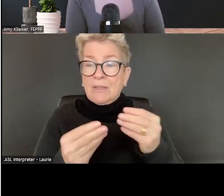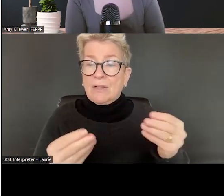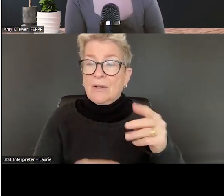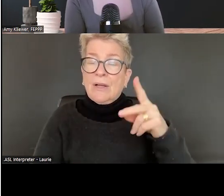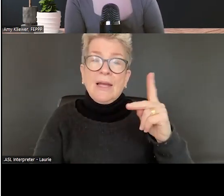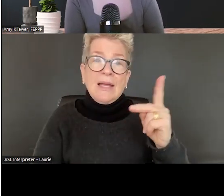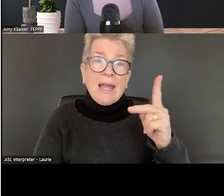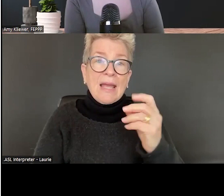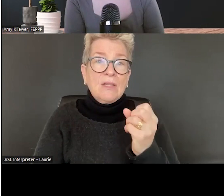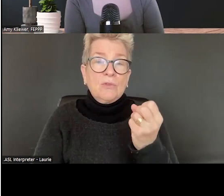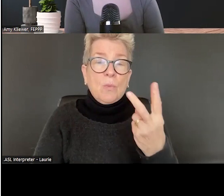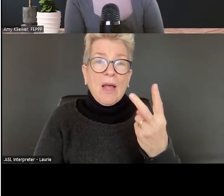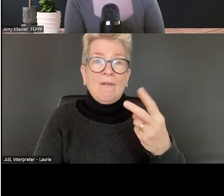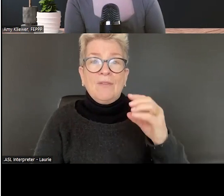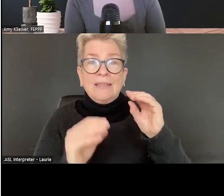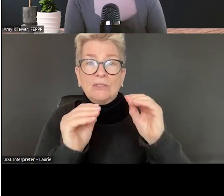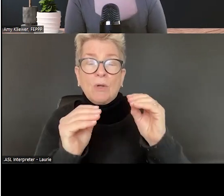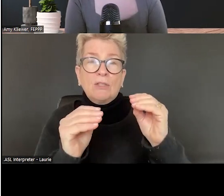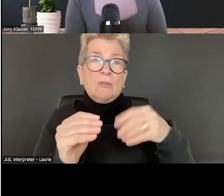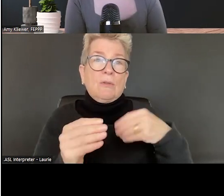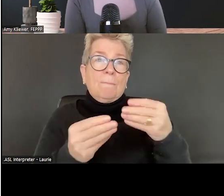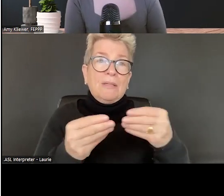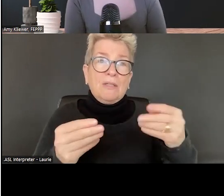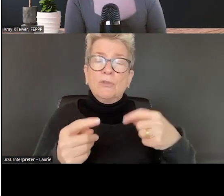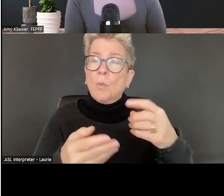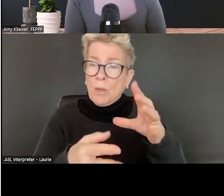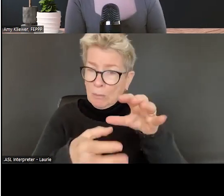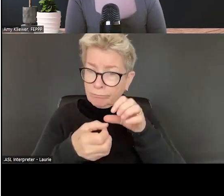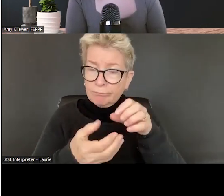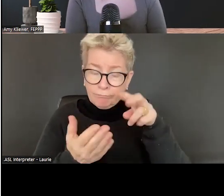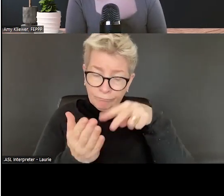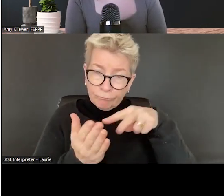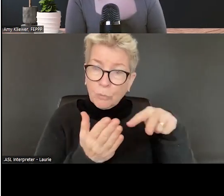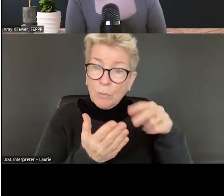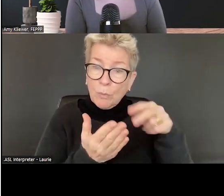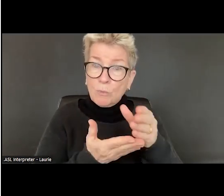name it, we will review it. We have developed a robust Clearing House of